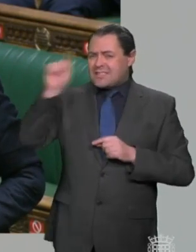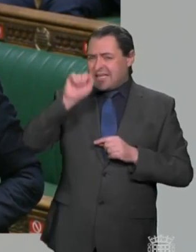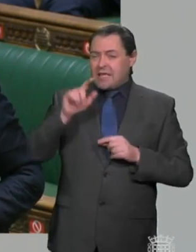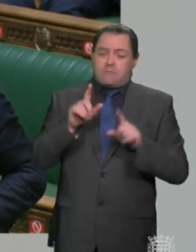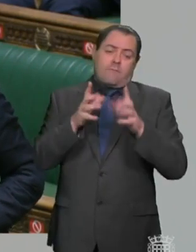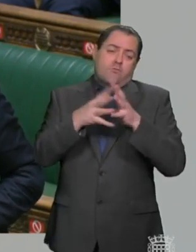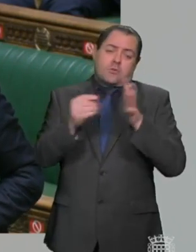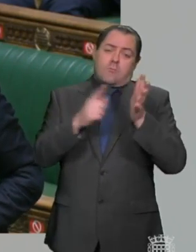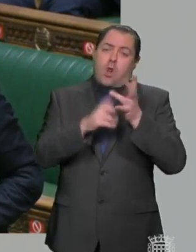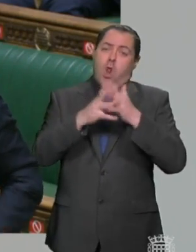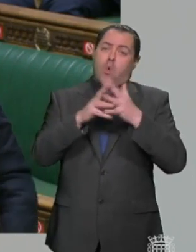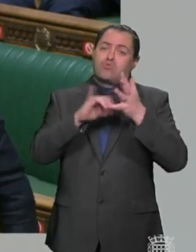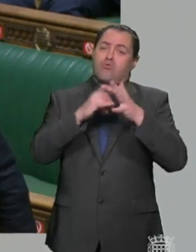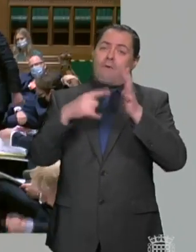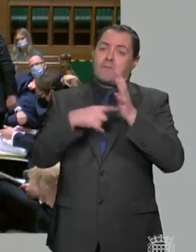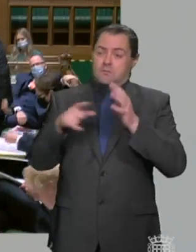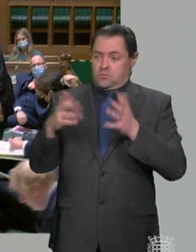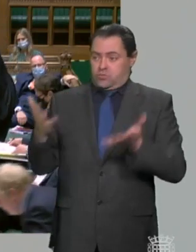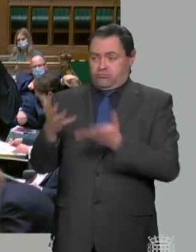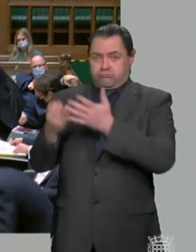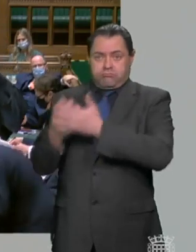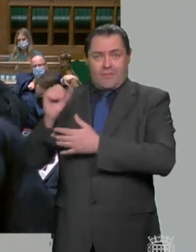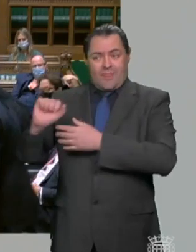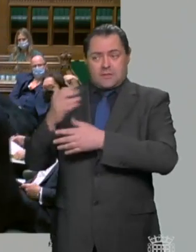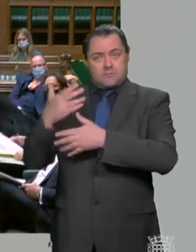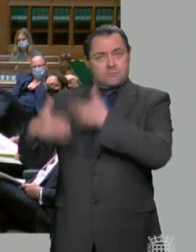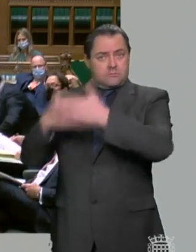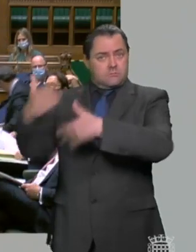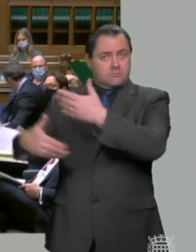to revive the industry in East Anglia? >> The Prime Minister